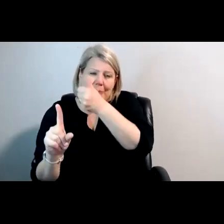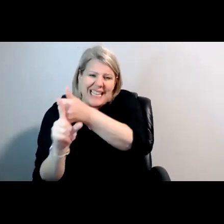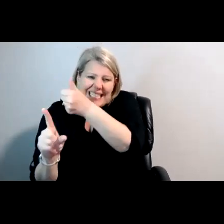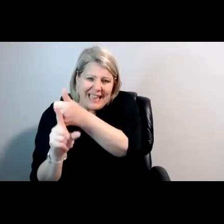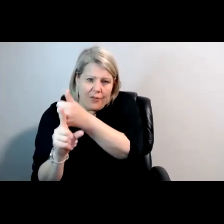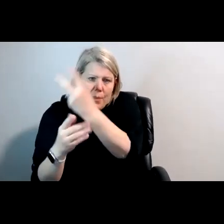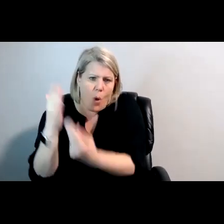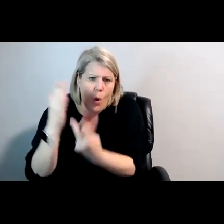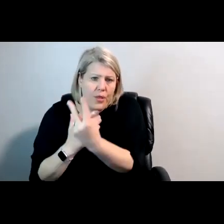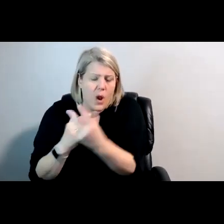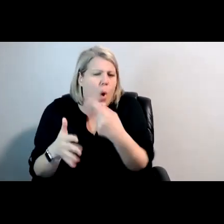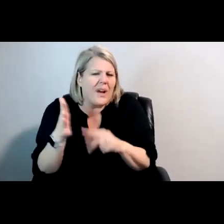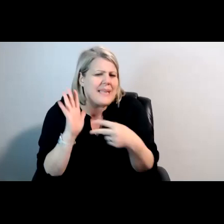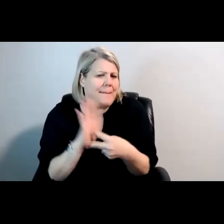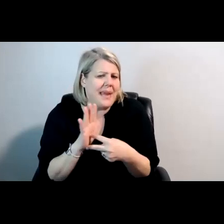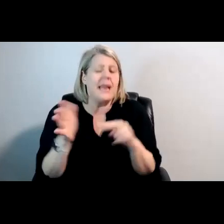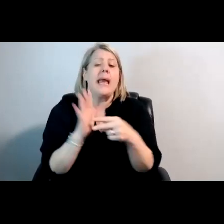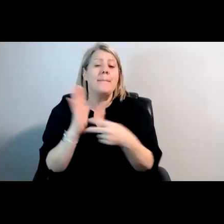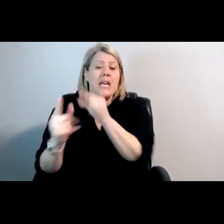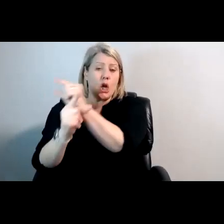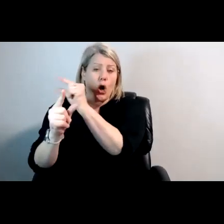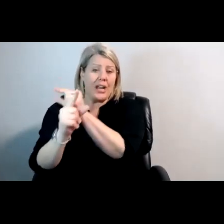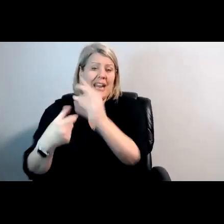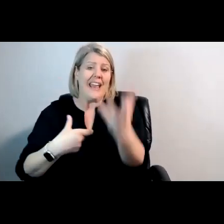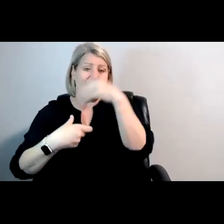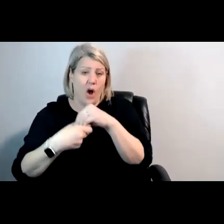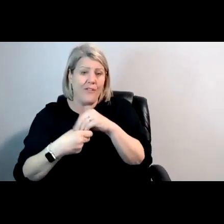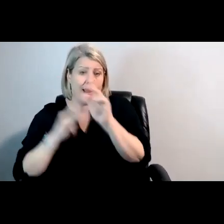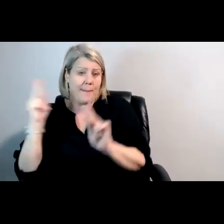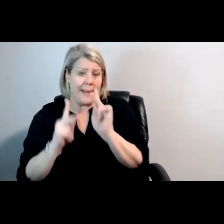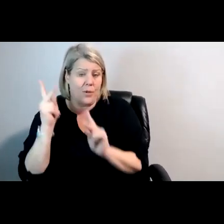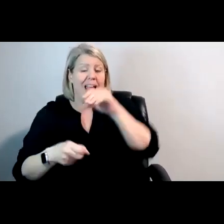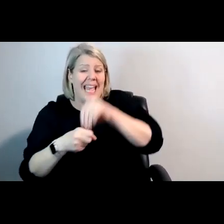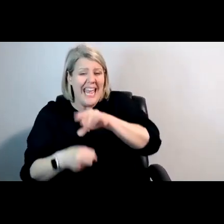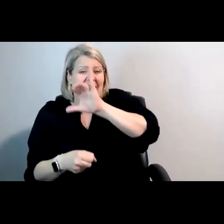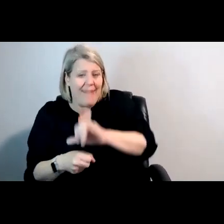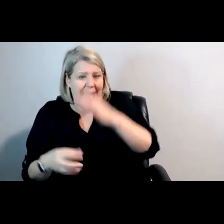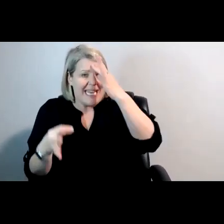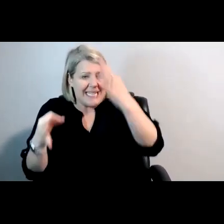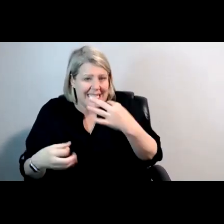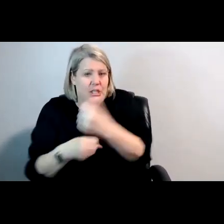Well, guardian should be involving people in the decision-making process. They should be using standards